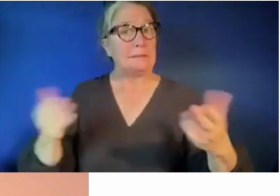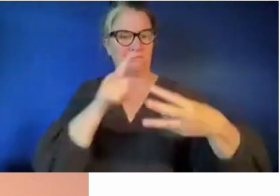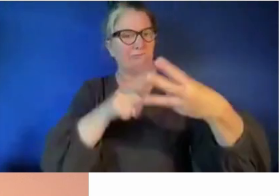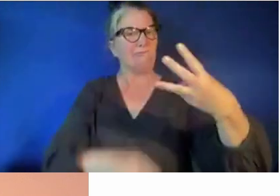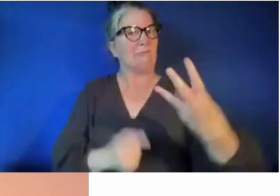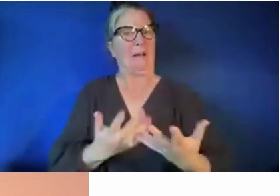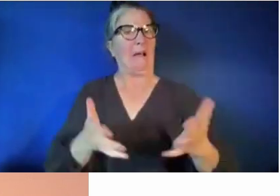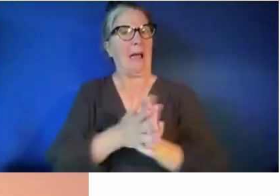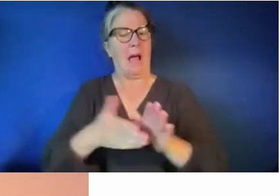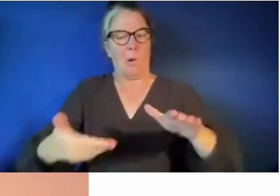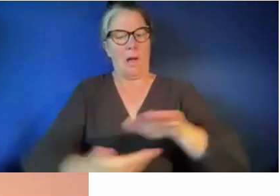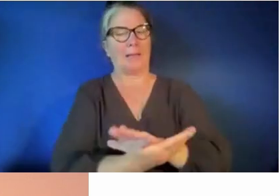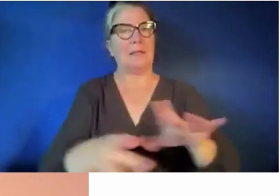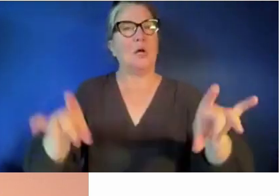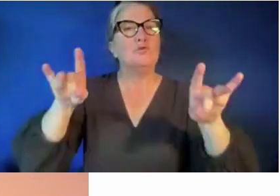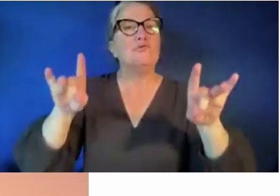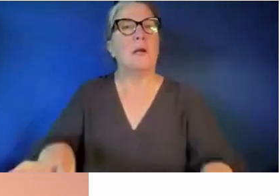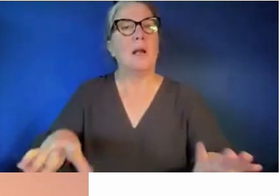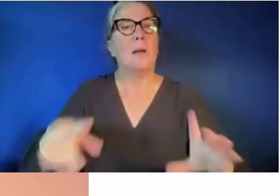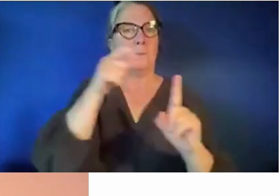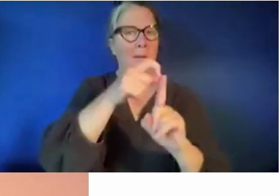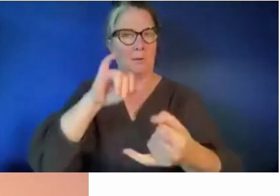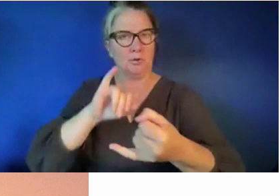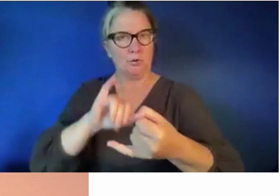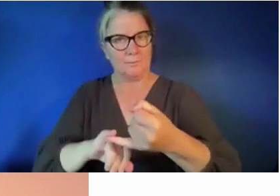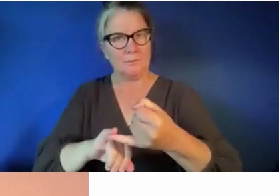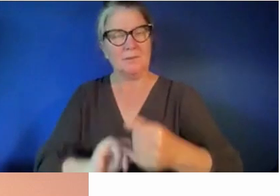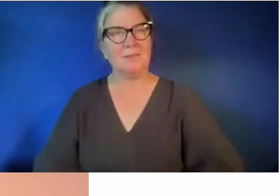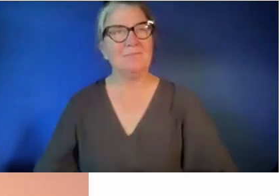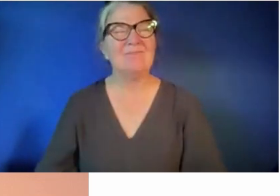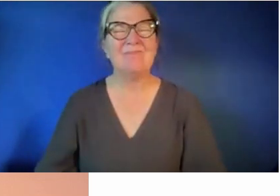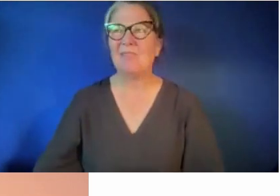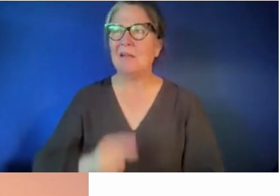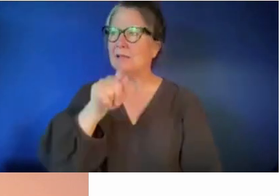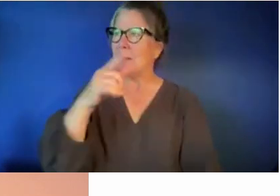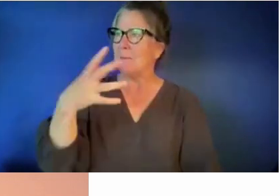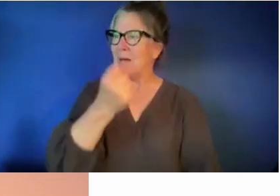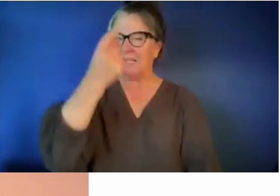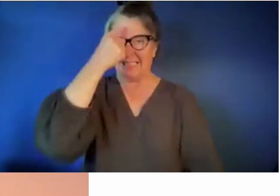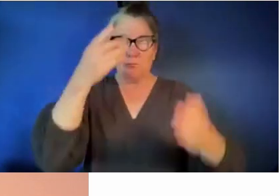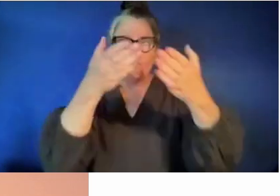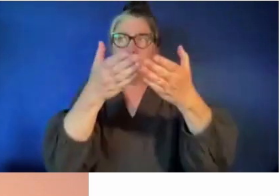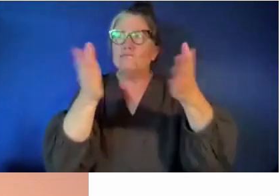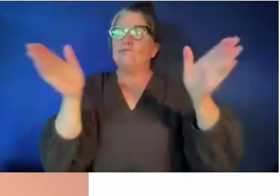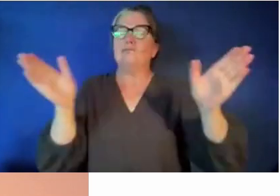There's also a lot of work underway in thinking more broadly about the future of work. There's a Secretaries' subcommittee on the future of work